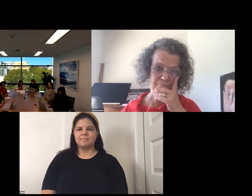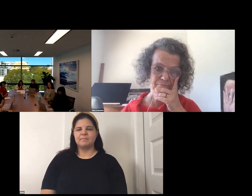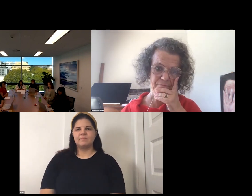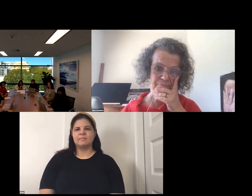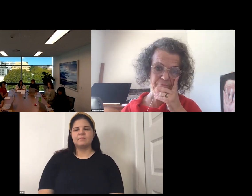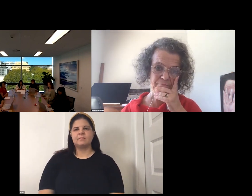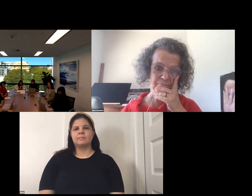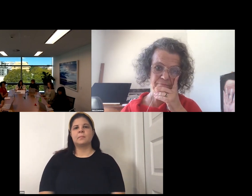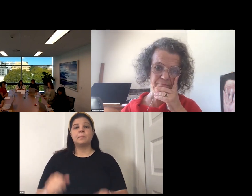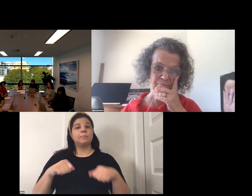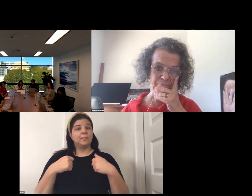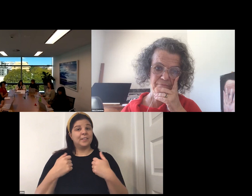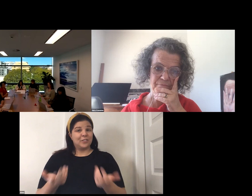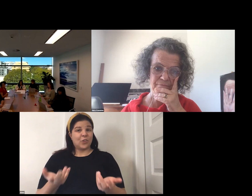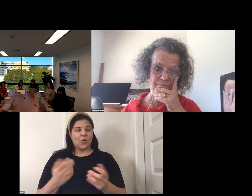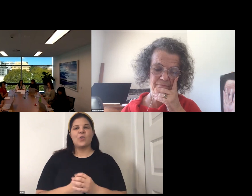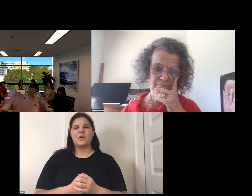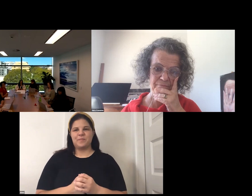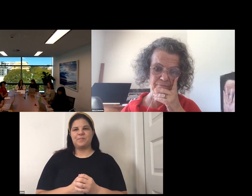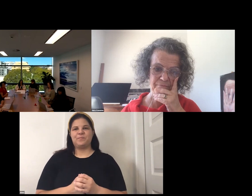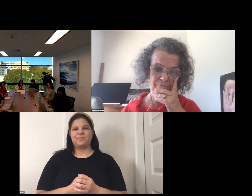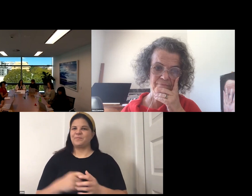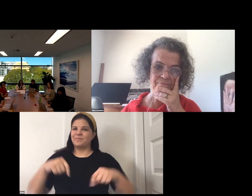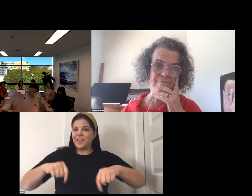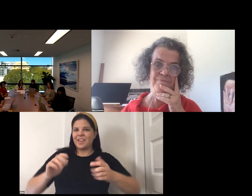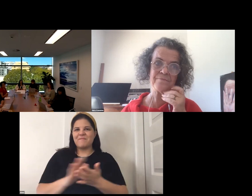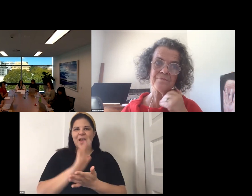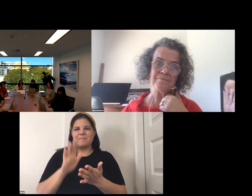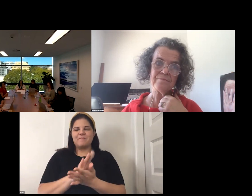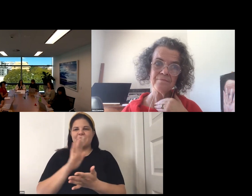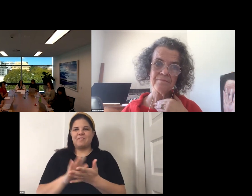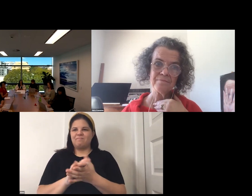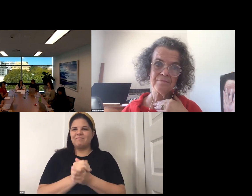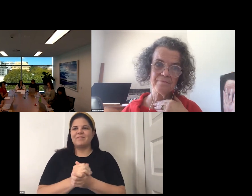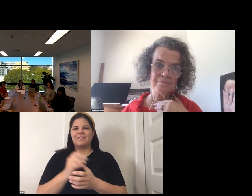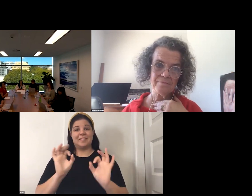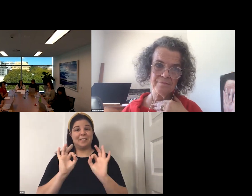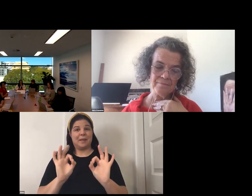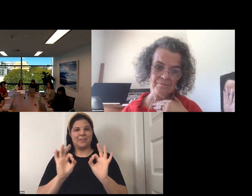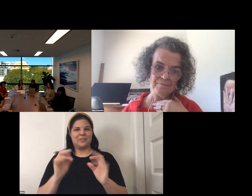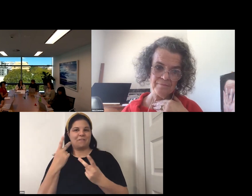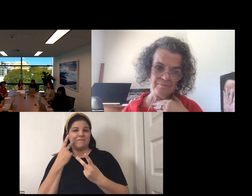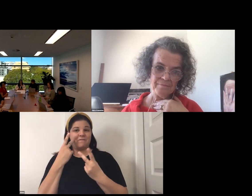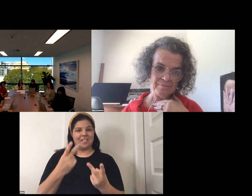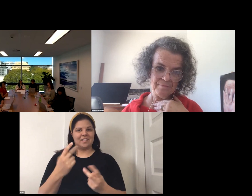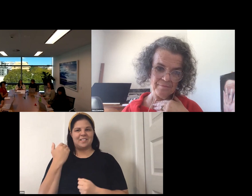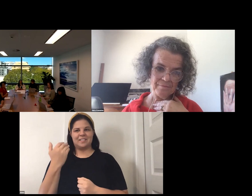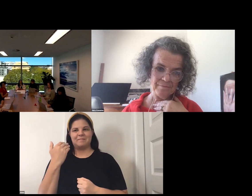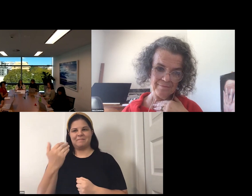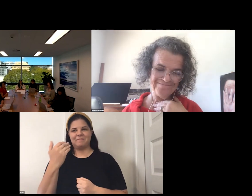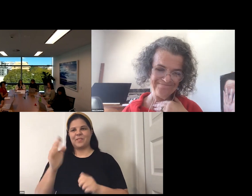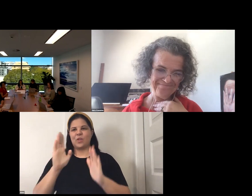So, we are very, very pleased that we have our very special guest presenter, the wonderful